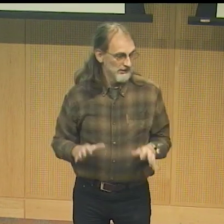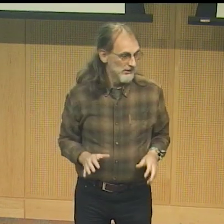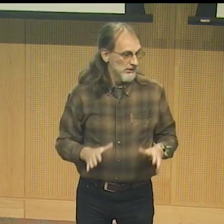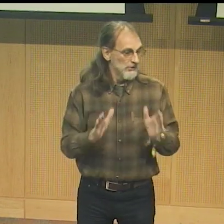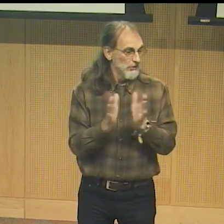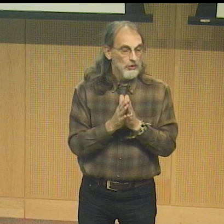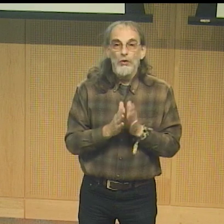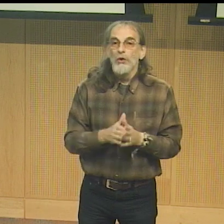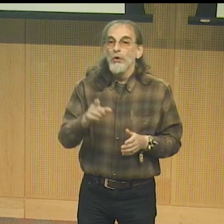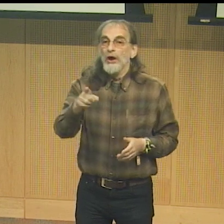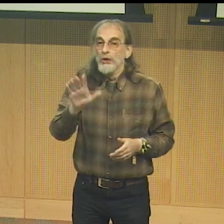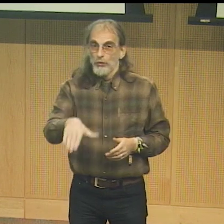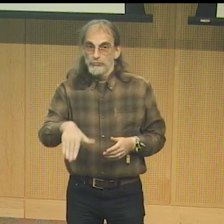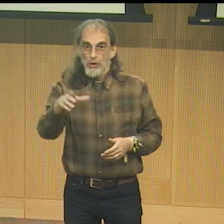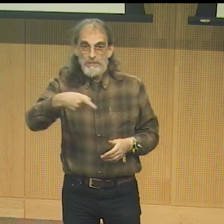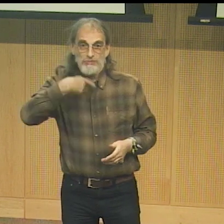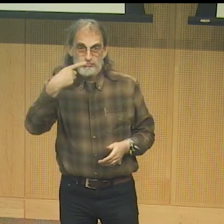So, here's an important concept.